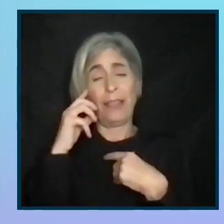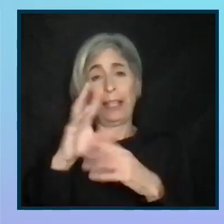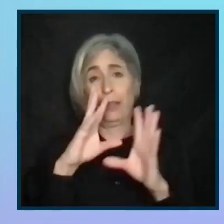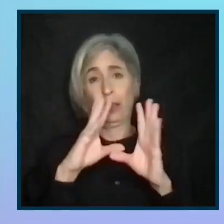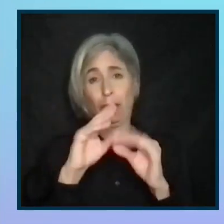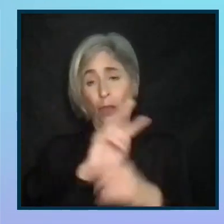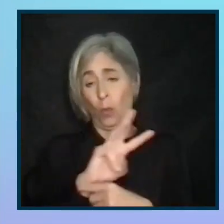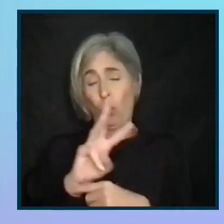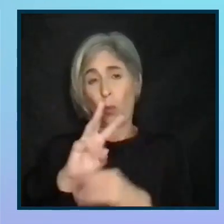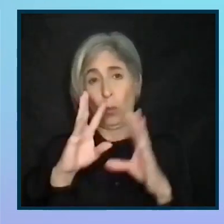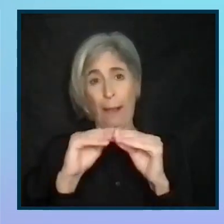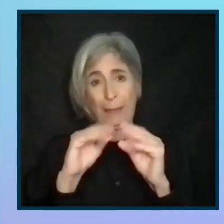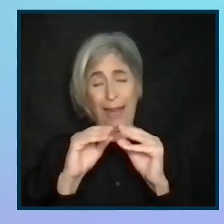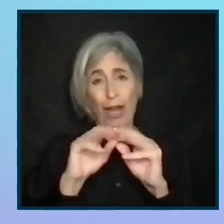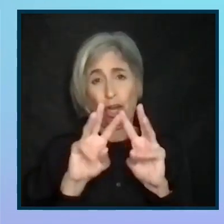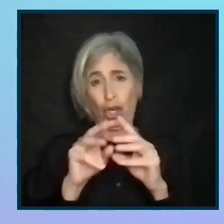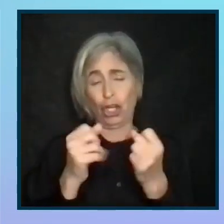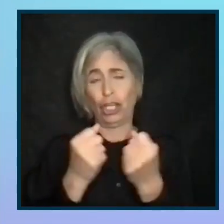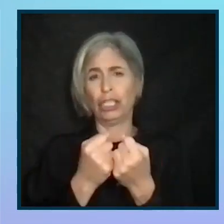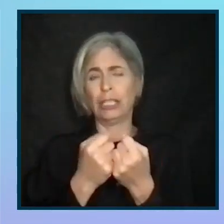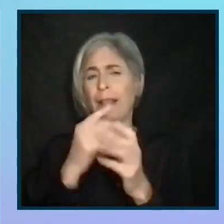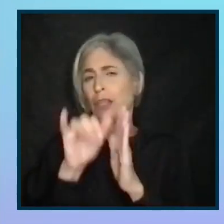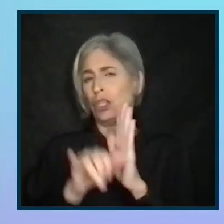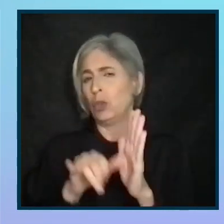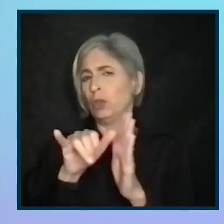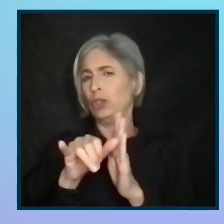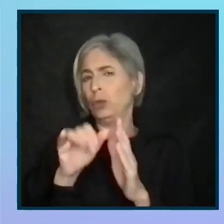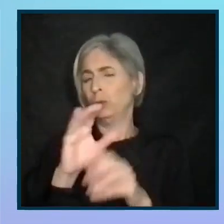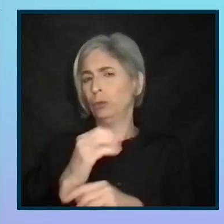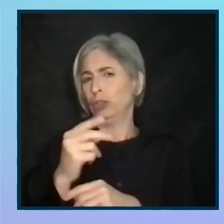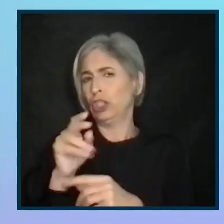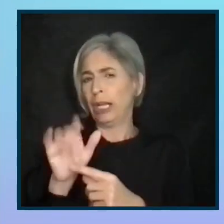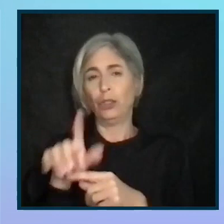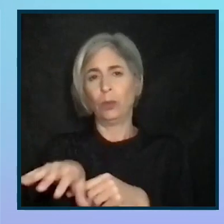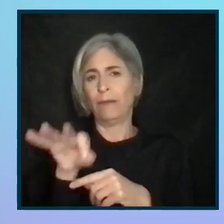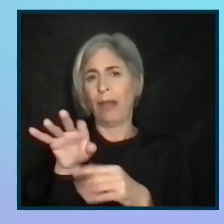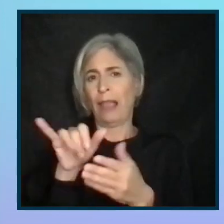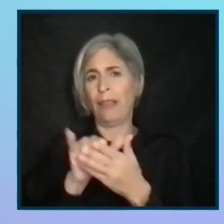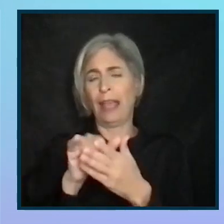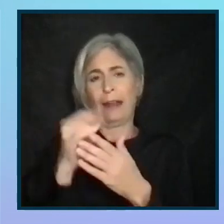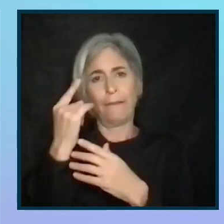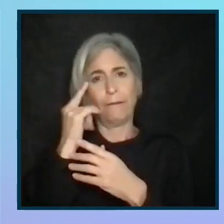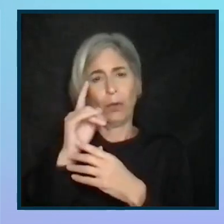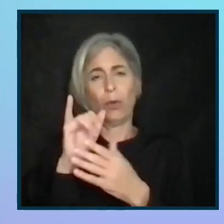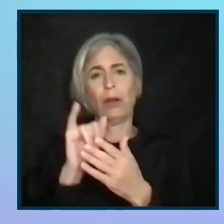maybe out on the Deque YouTube channel, you might locate that webinar for the ROI for accessibility.